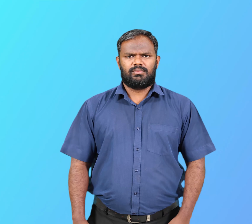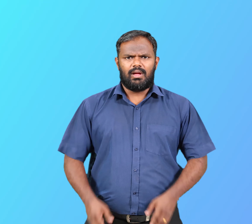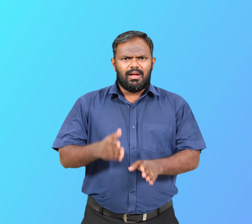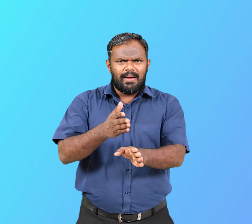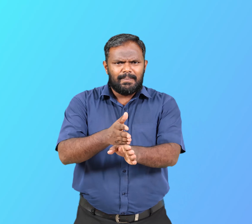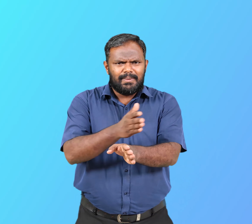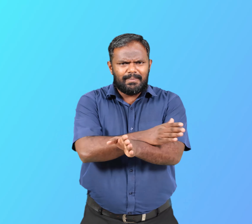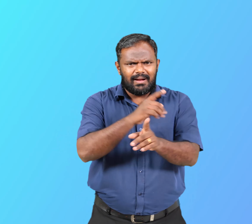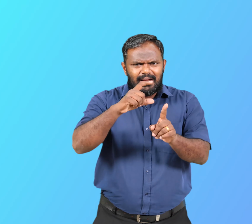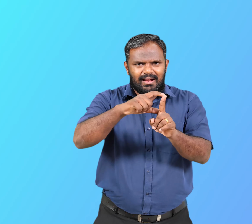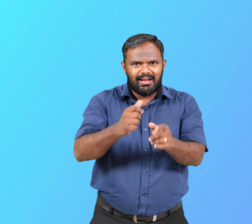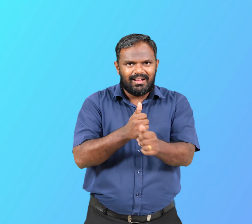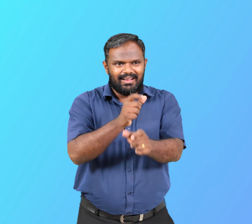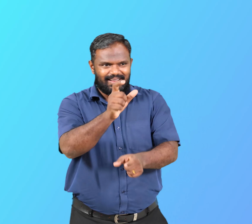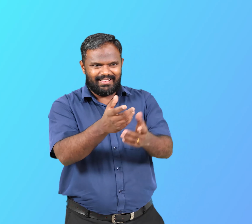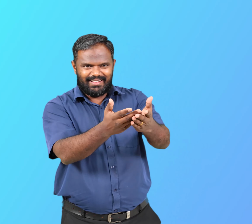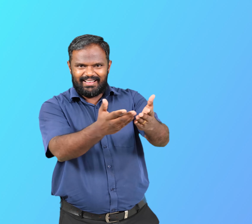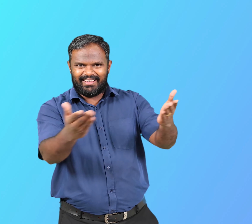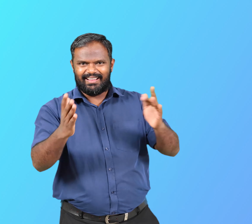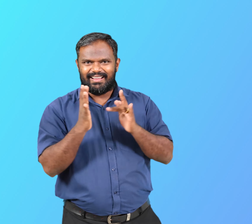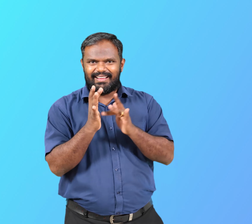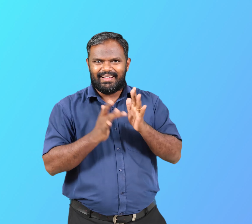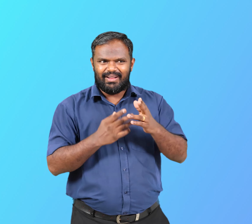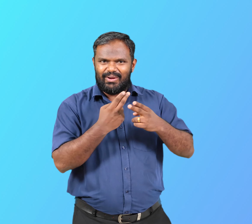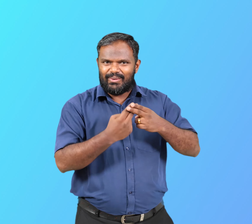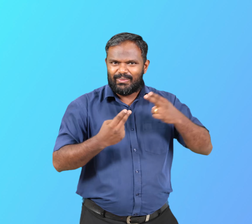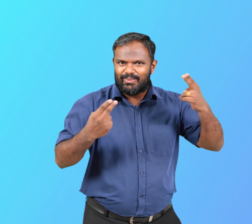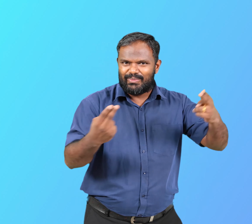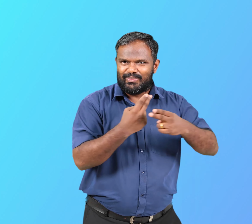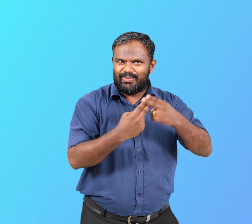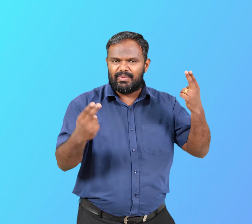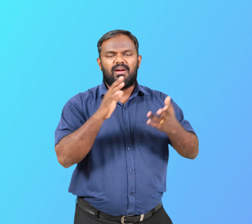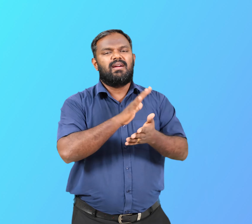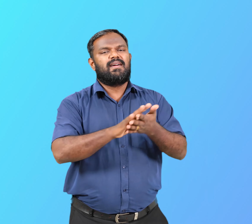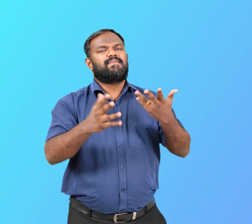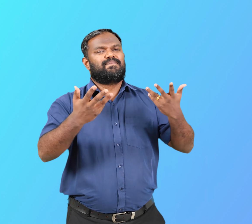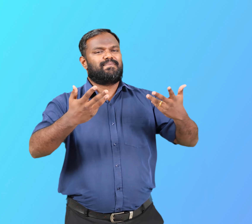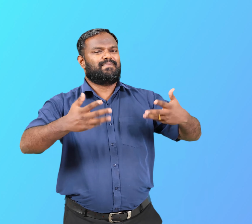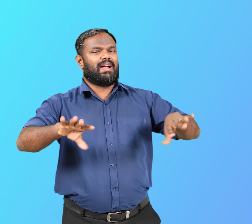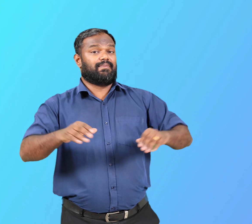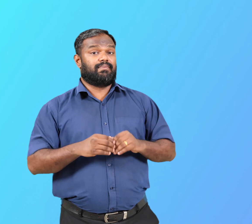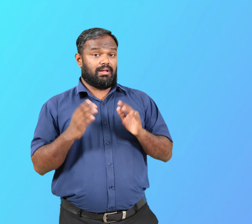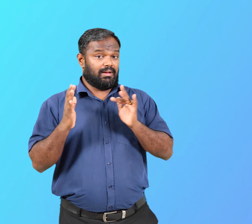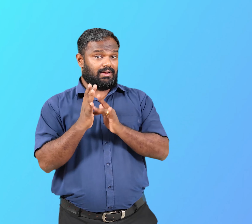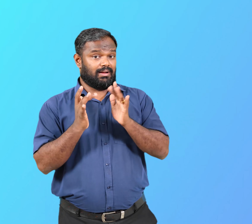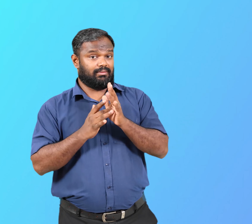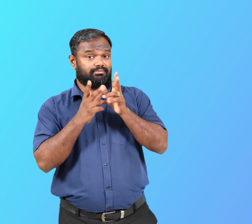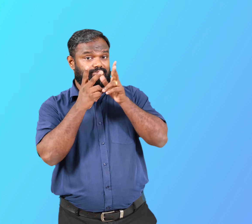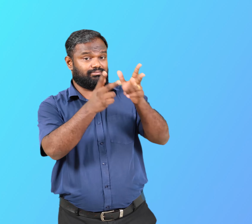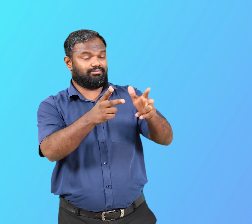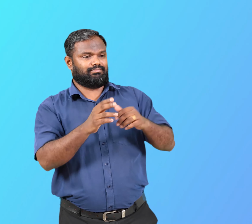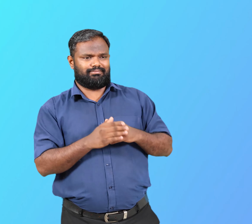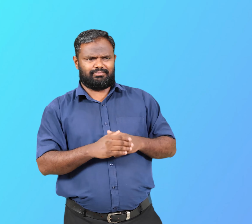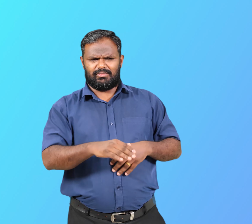After Jesus finished saying all these things, he said to his followers,